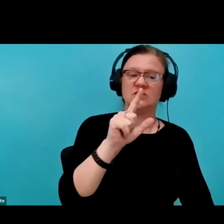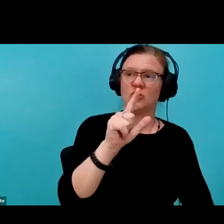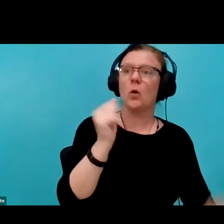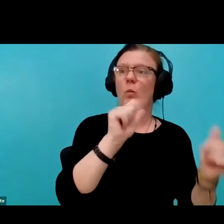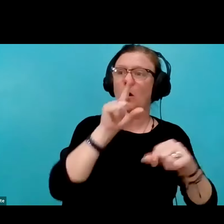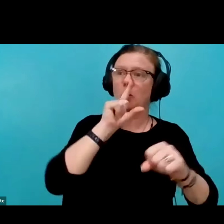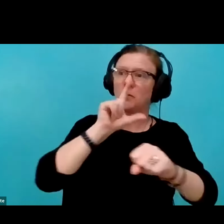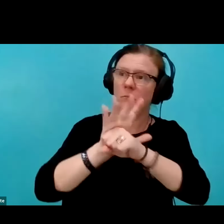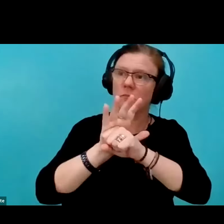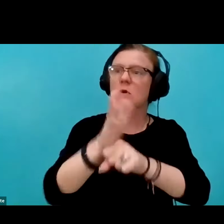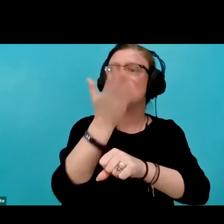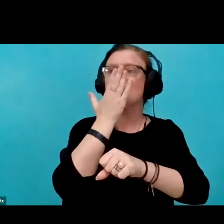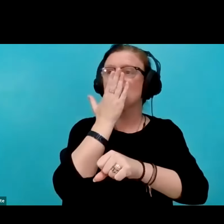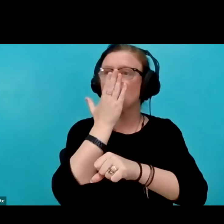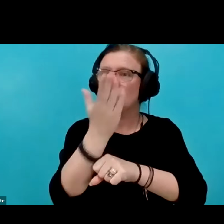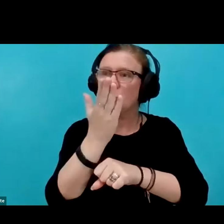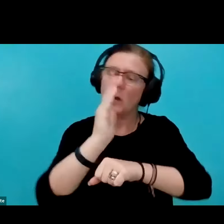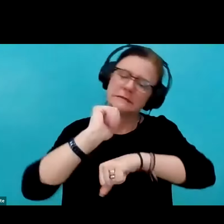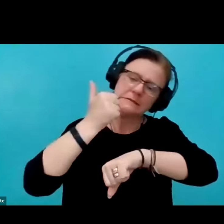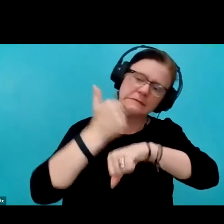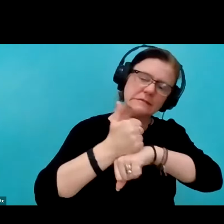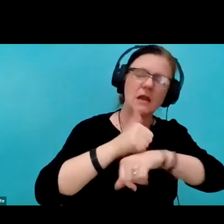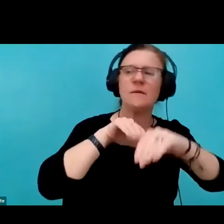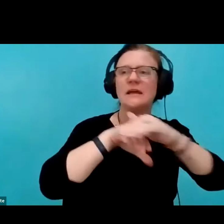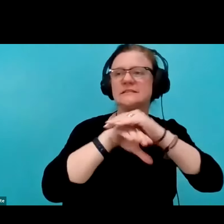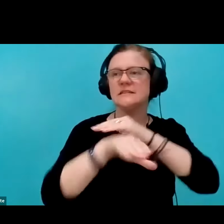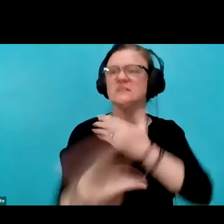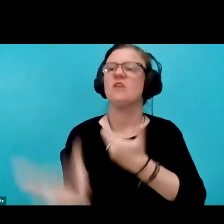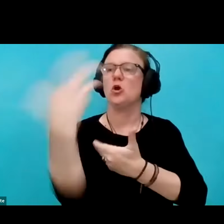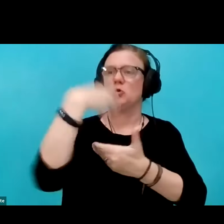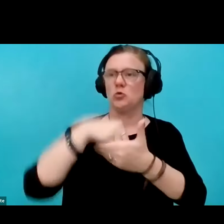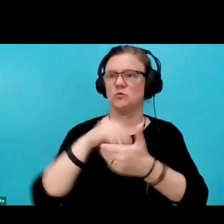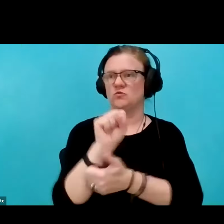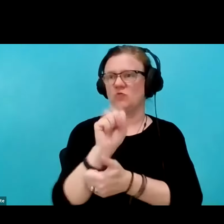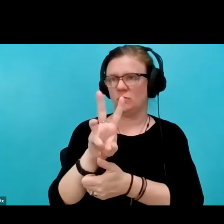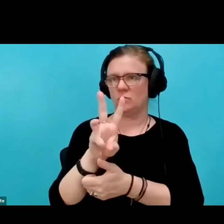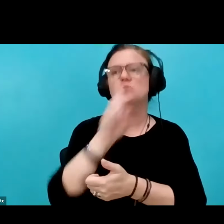crafted accessible and inclusive software. Jonathan de Armas: Always built on best practices